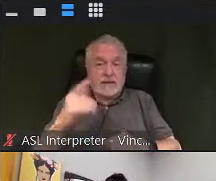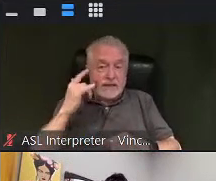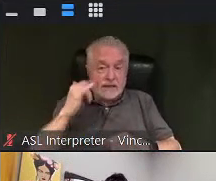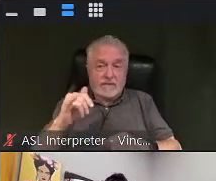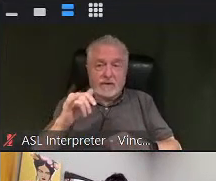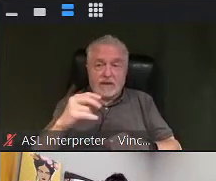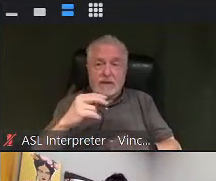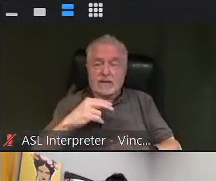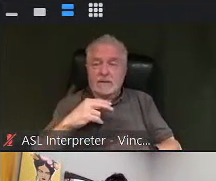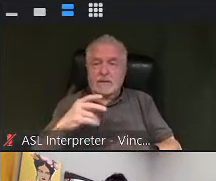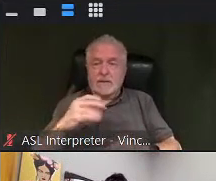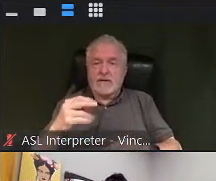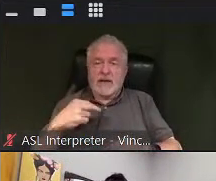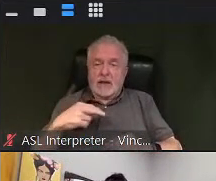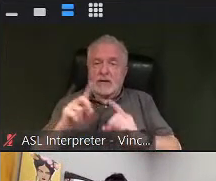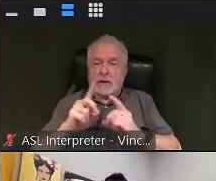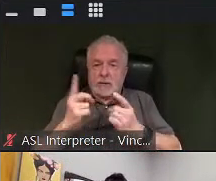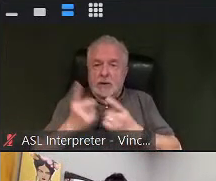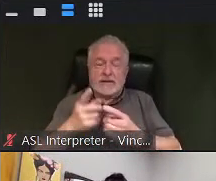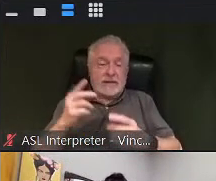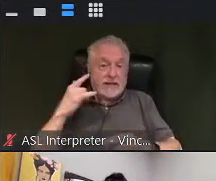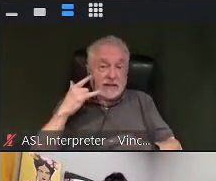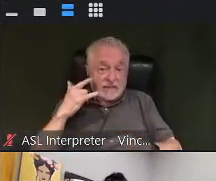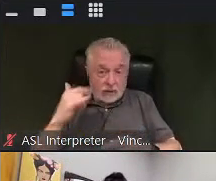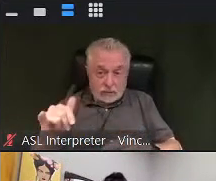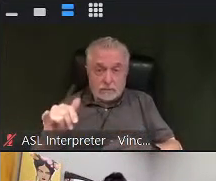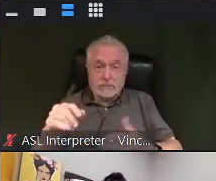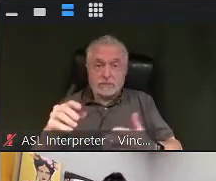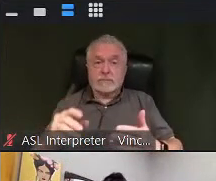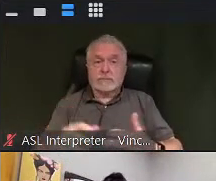health of the health departments in California.